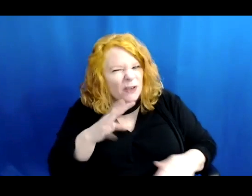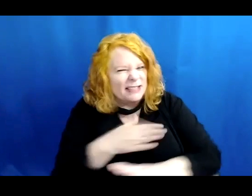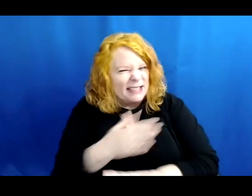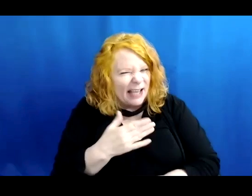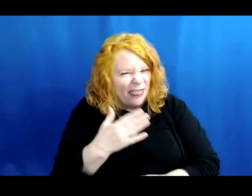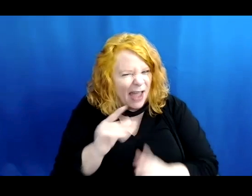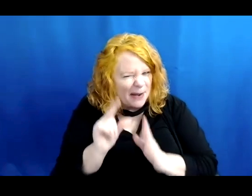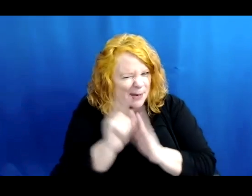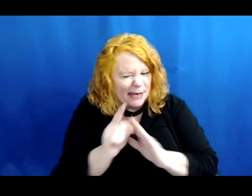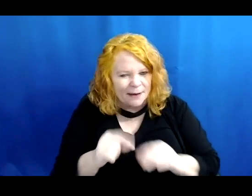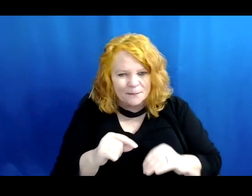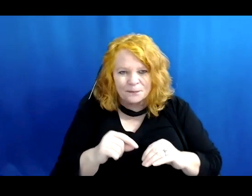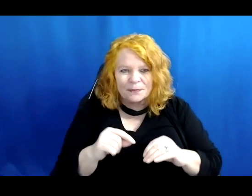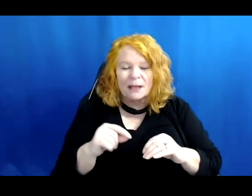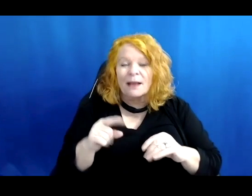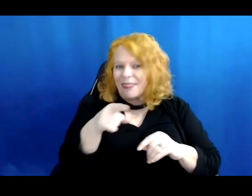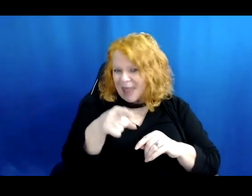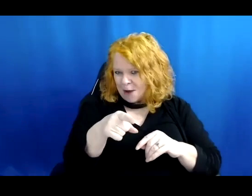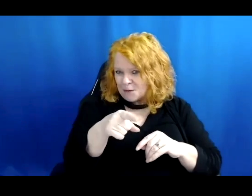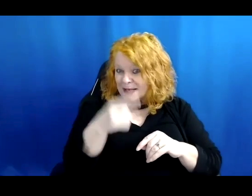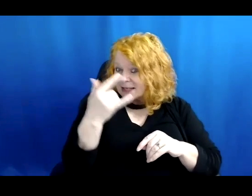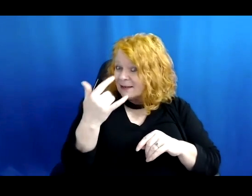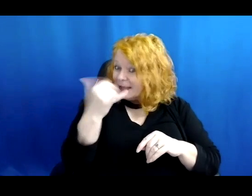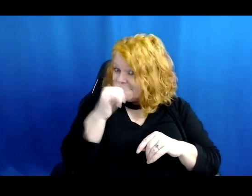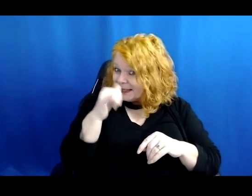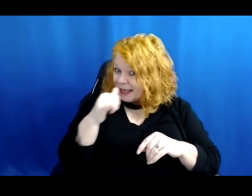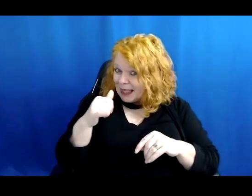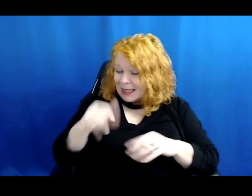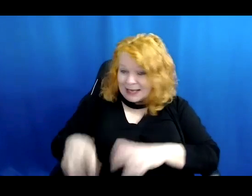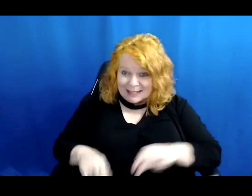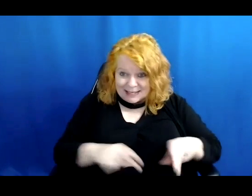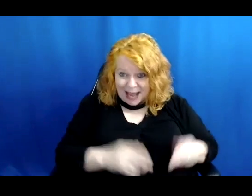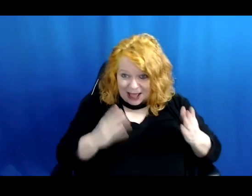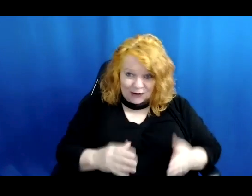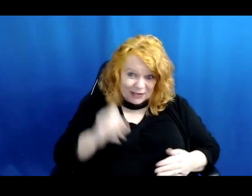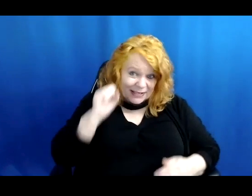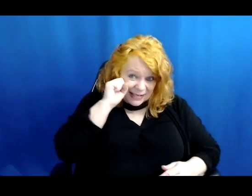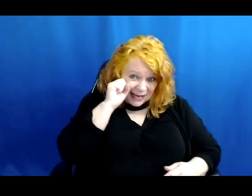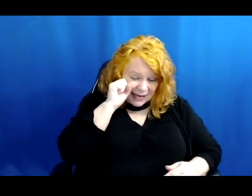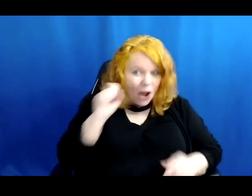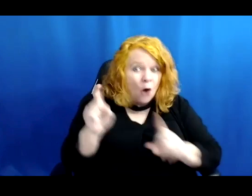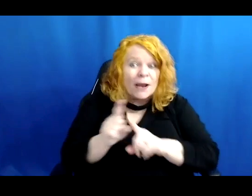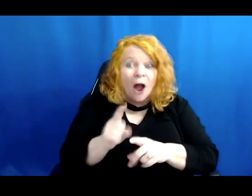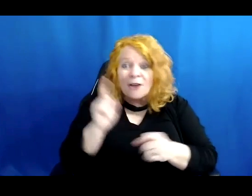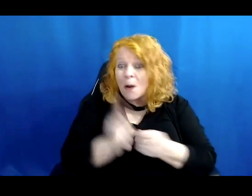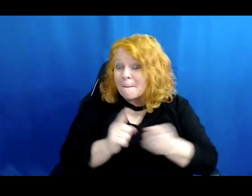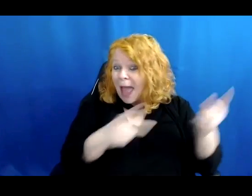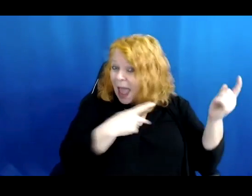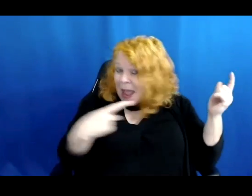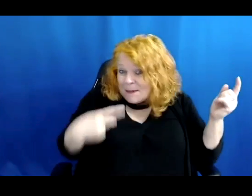We met Silly Sailor Sid. And we met Princess Peggy, Princess Peggy.